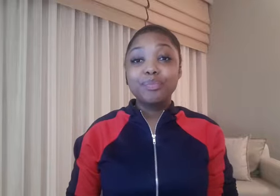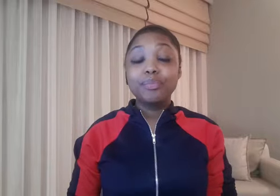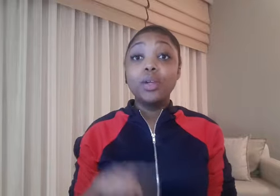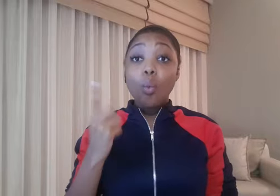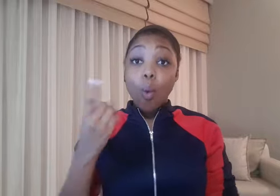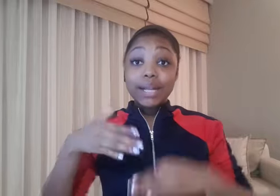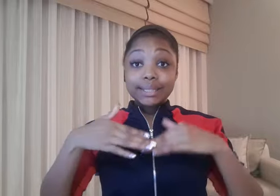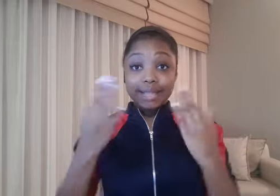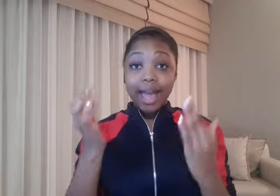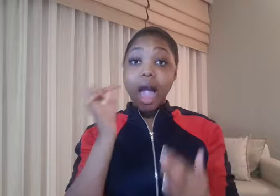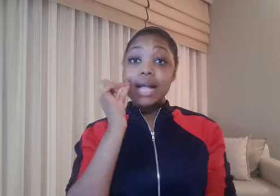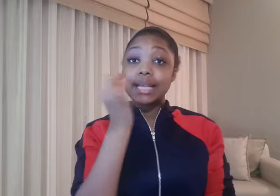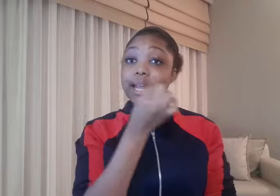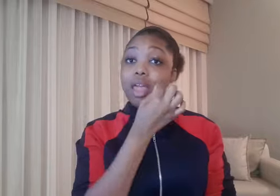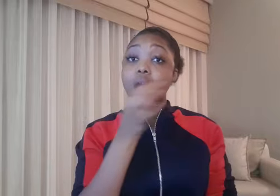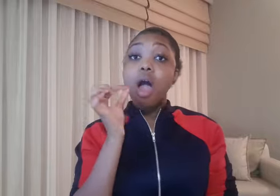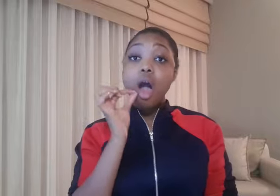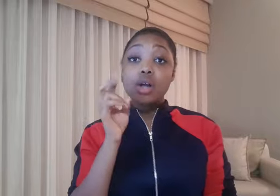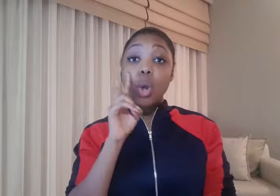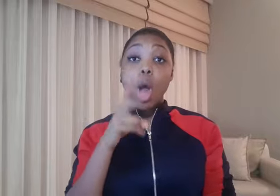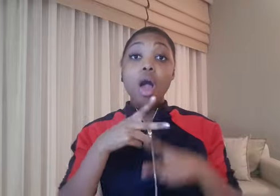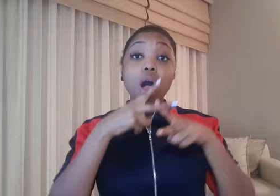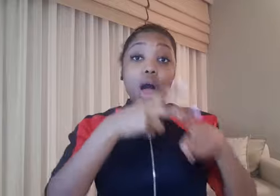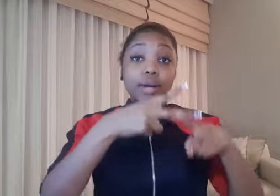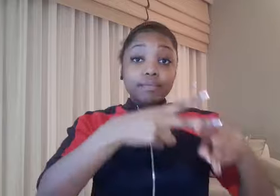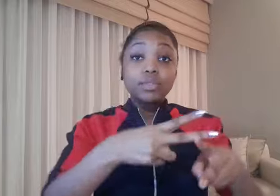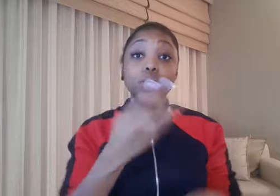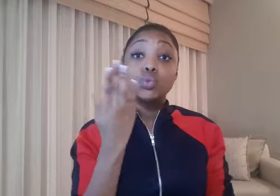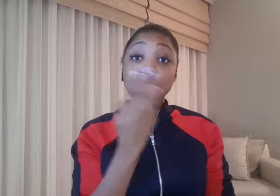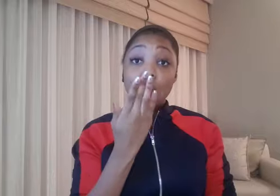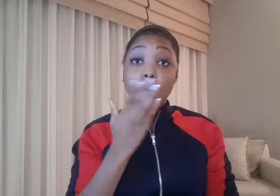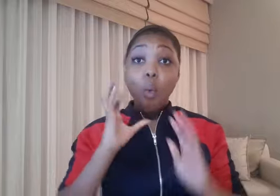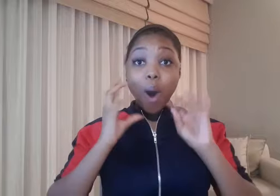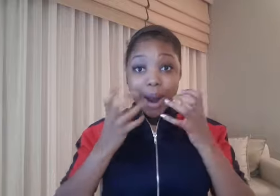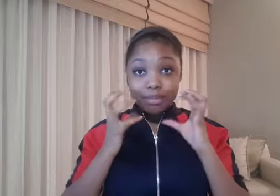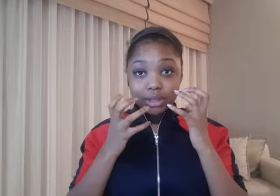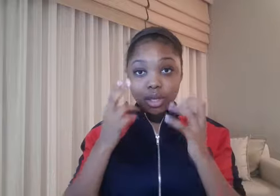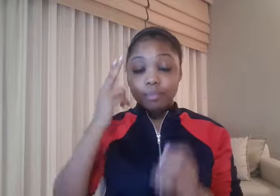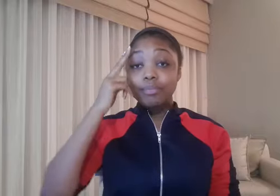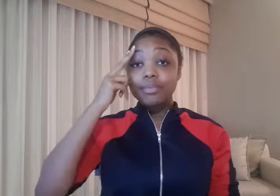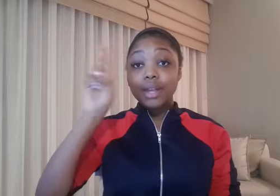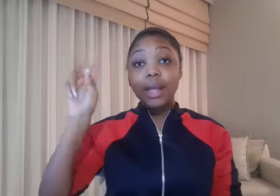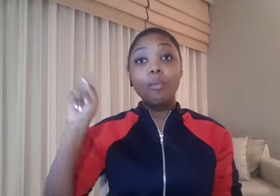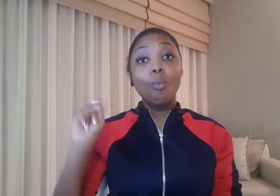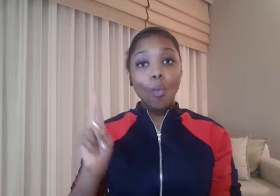One day she is asked to look after the school hamster